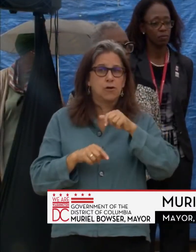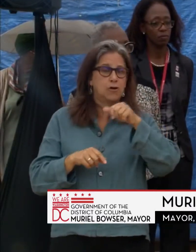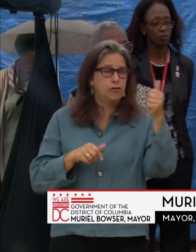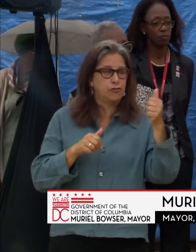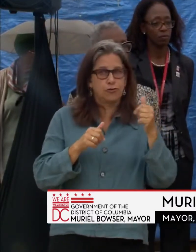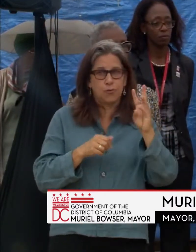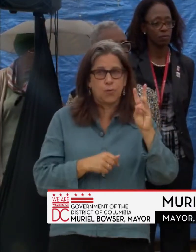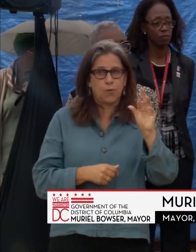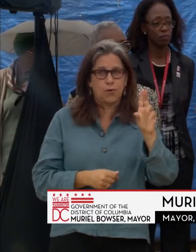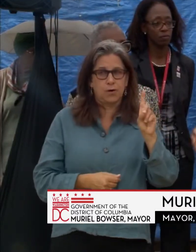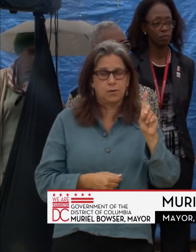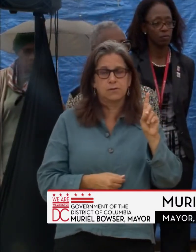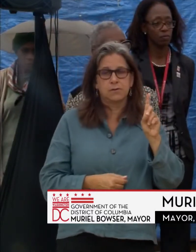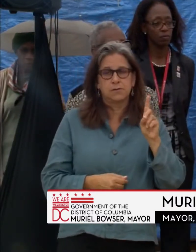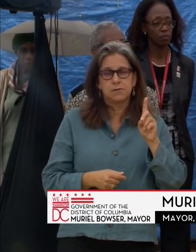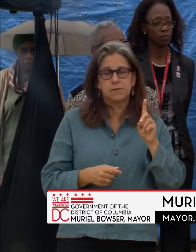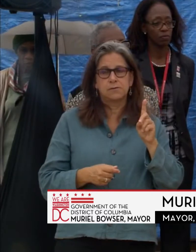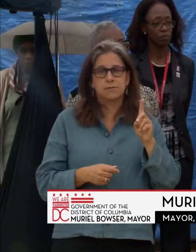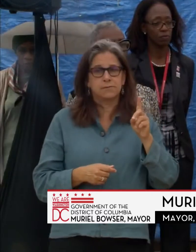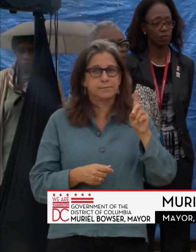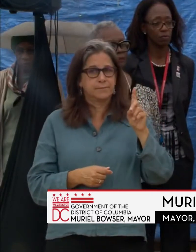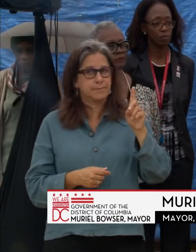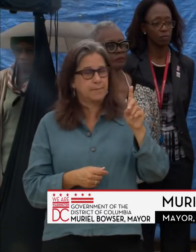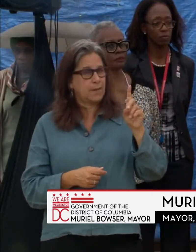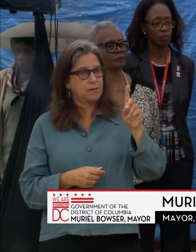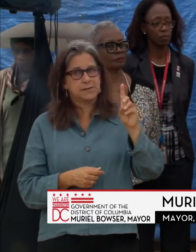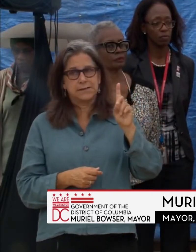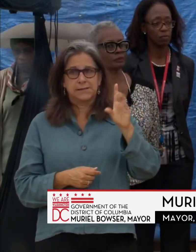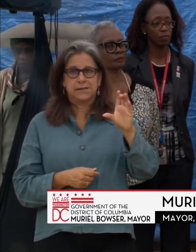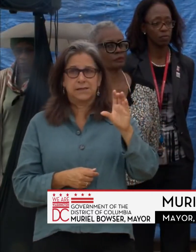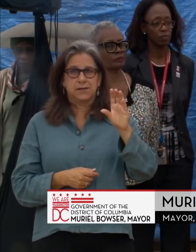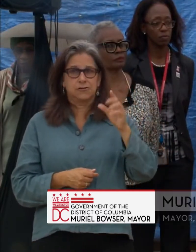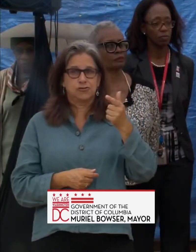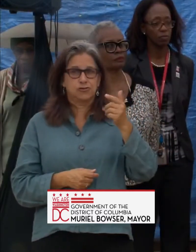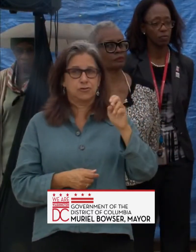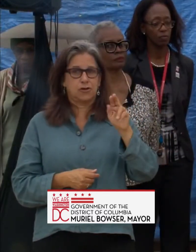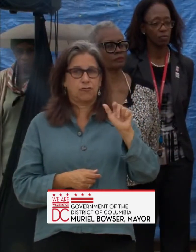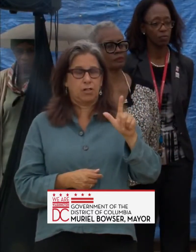ALL ARE KIND OF MOVING TO THE WEST FOR ALL OF THOSE SERVICES. SO, DR.